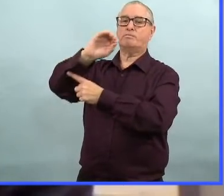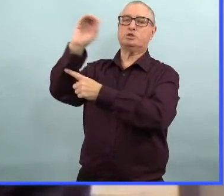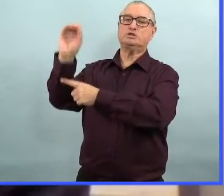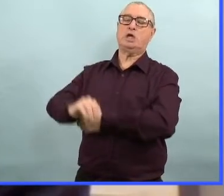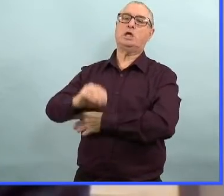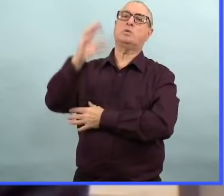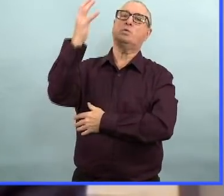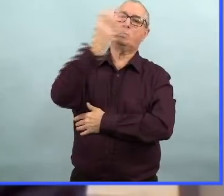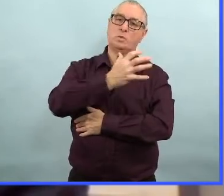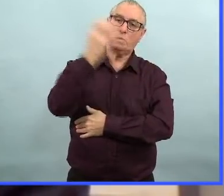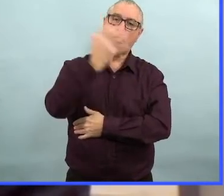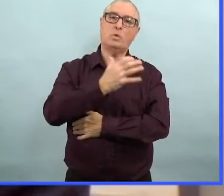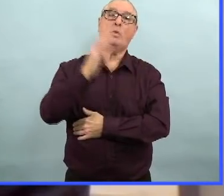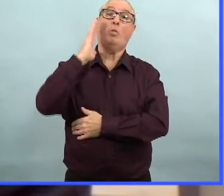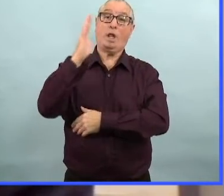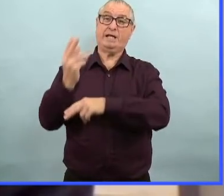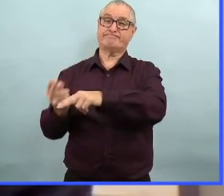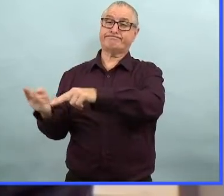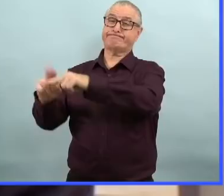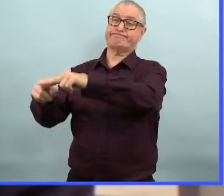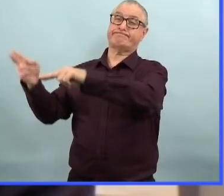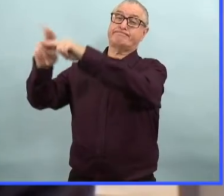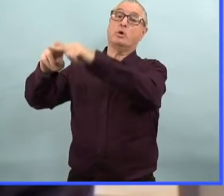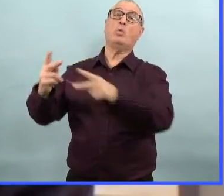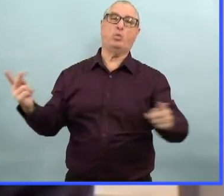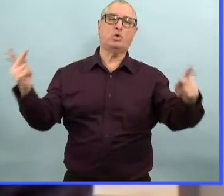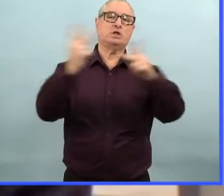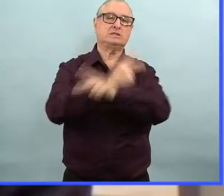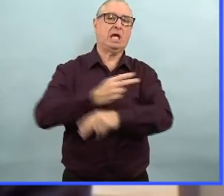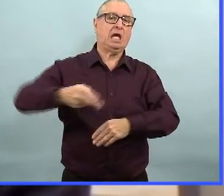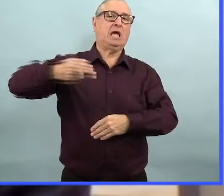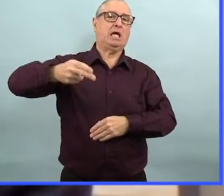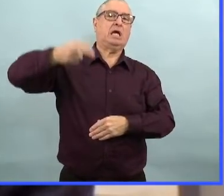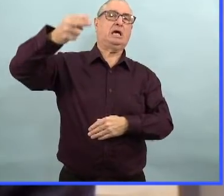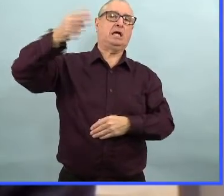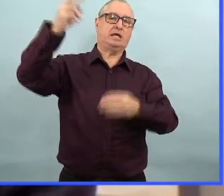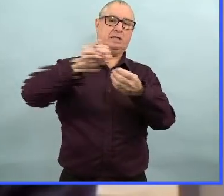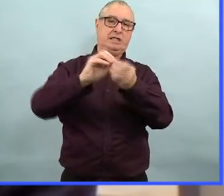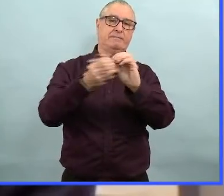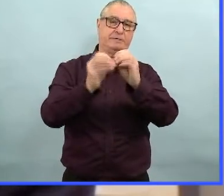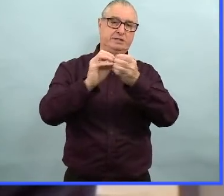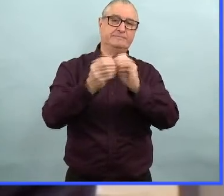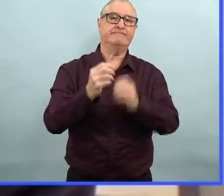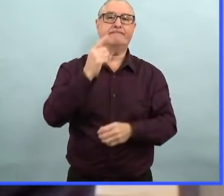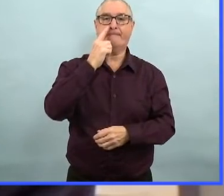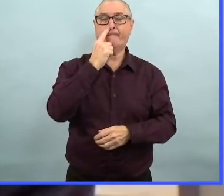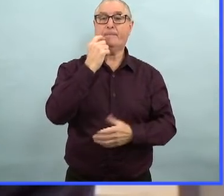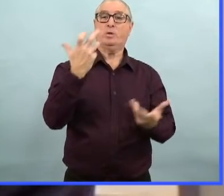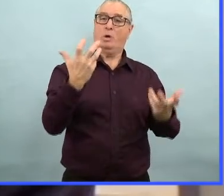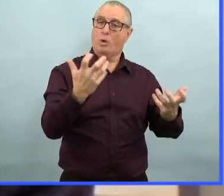to reduce some of that demand on the testing site so certainly only symptomatic manitobans should